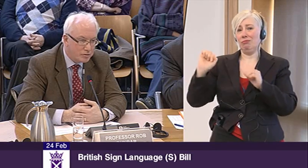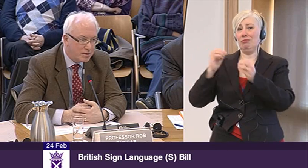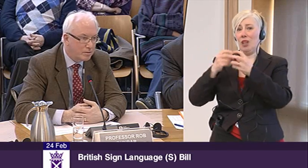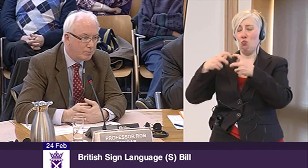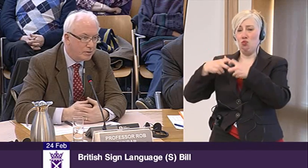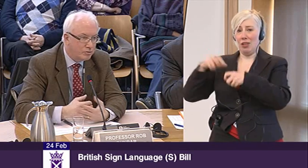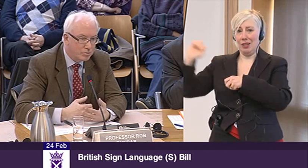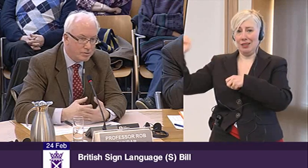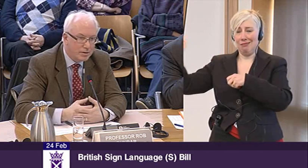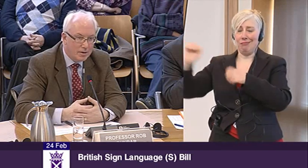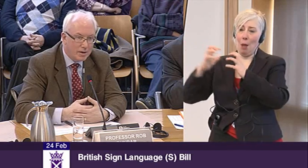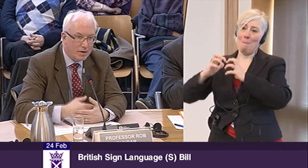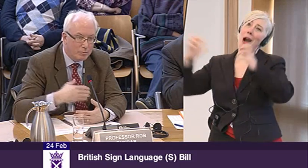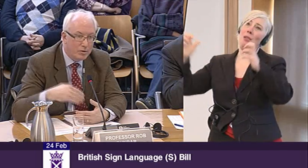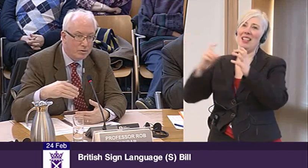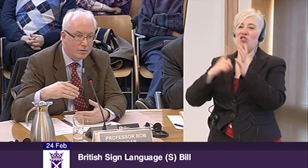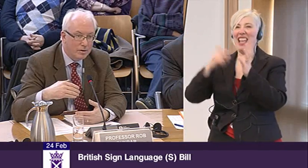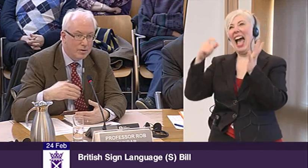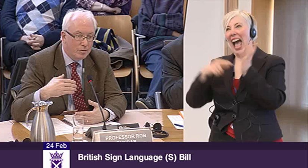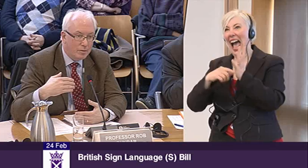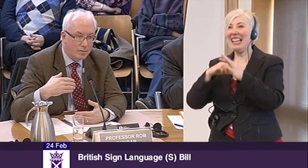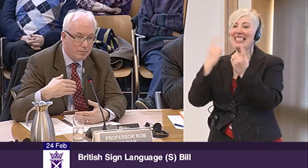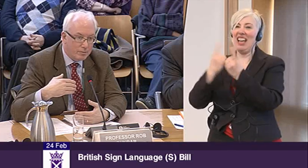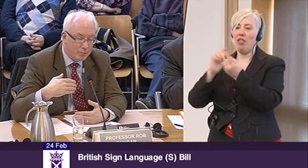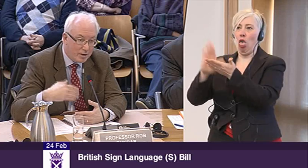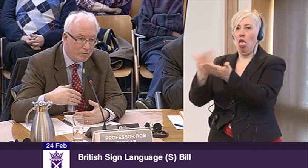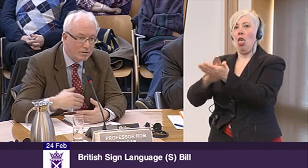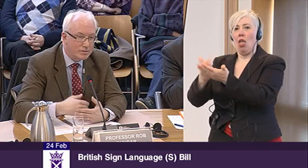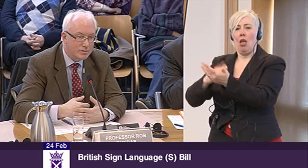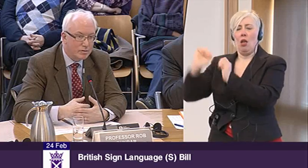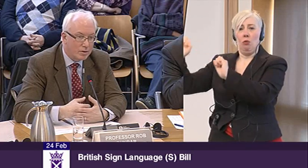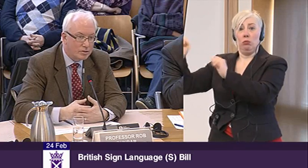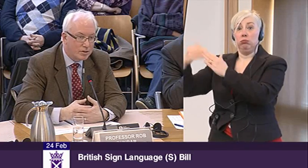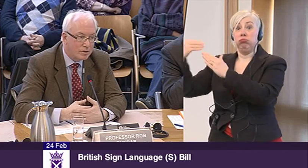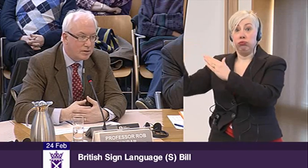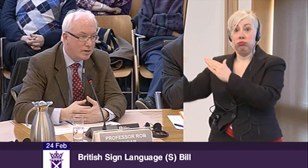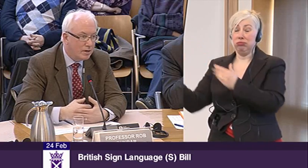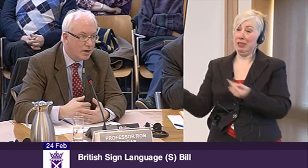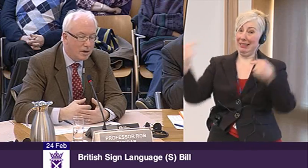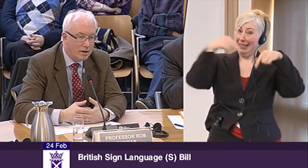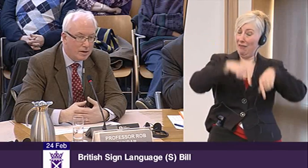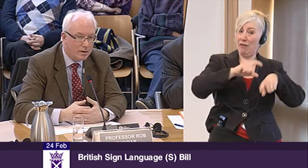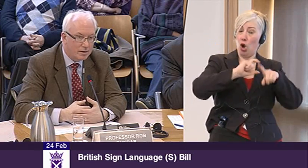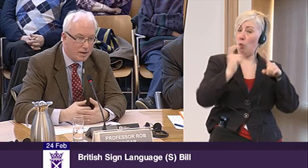of parliamentary acts and so on. I do not think that would be at the top of the community’s